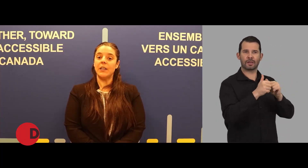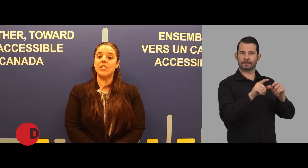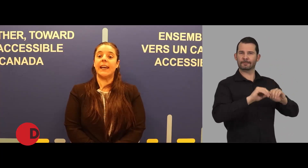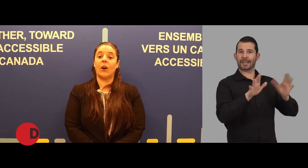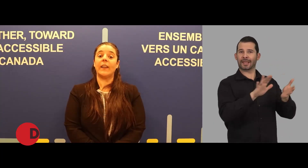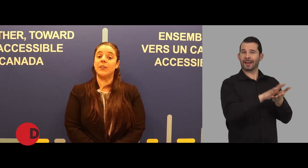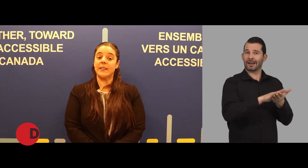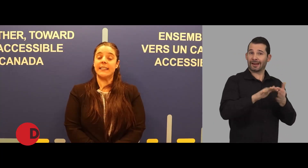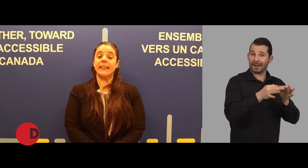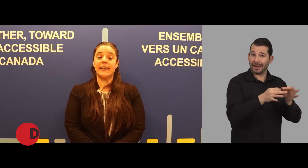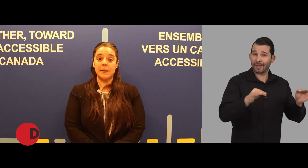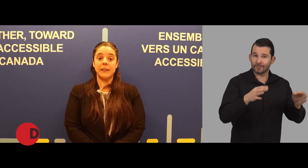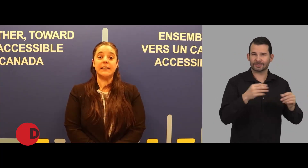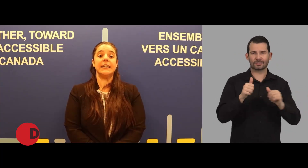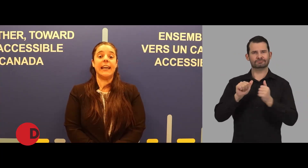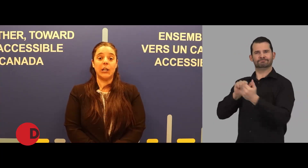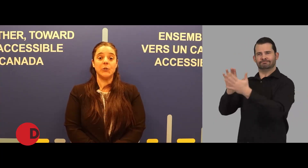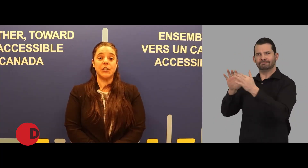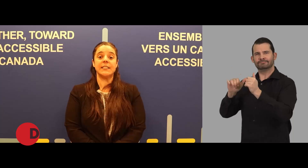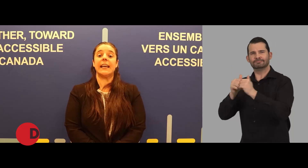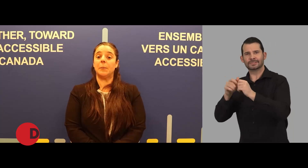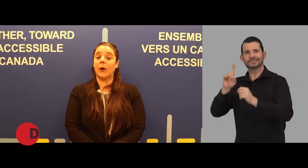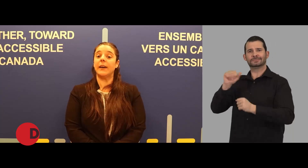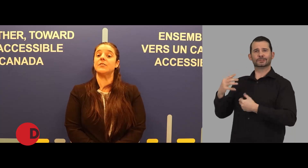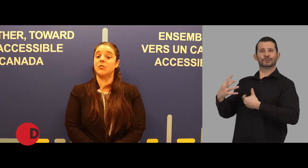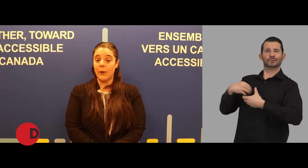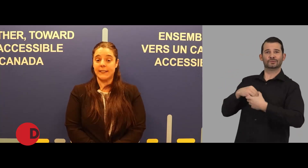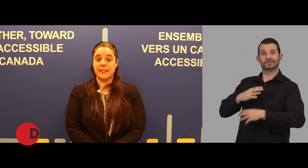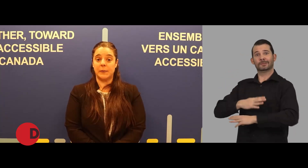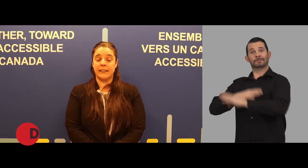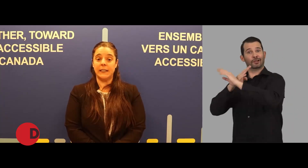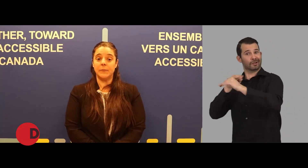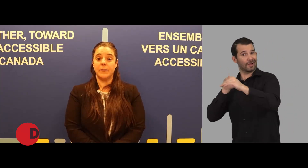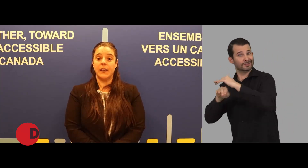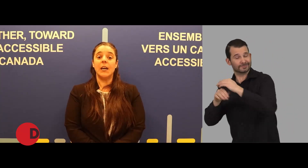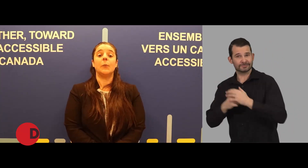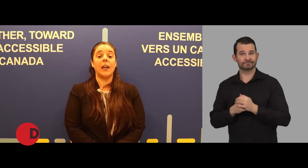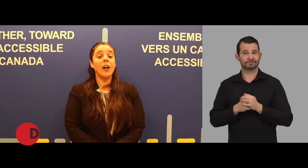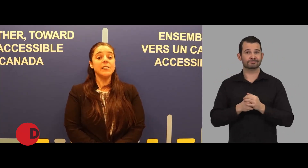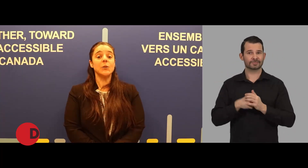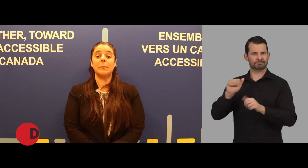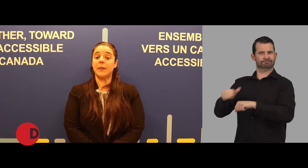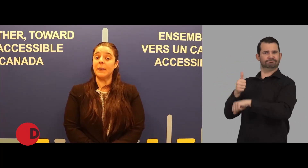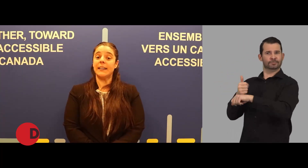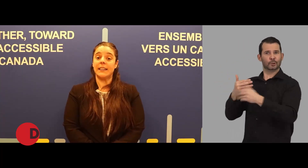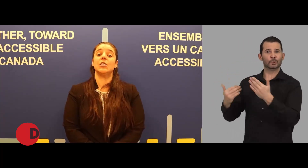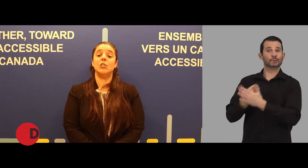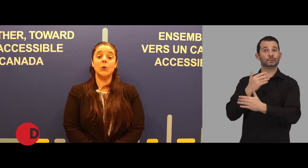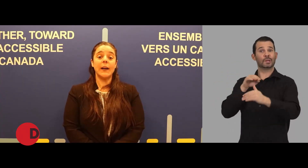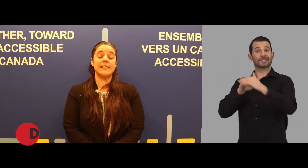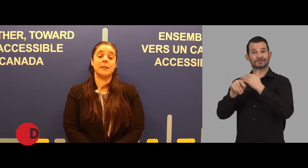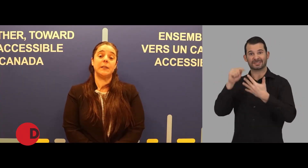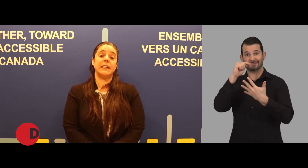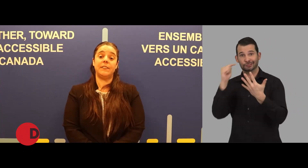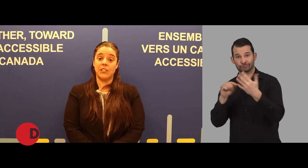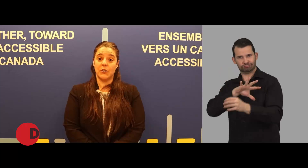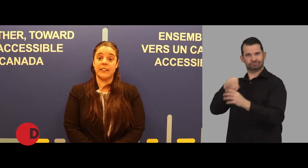on plain language and on "Addressing Disability Inclusion and Barriers to Accessibility", implemented new accessibility features